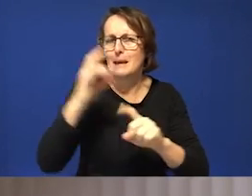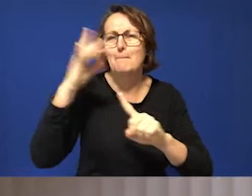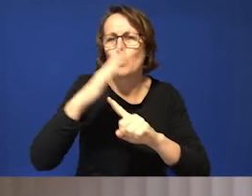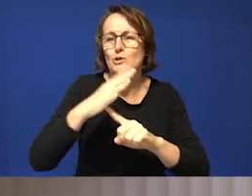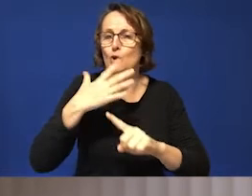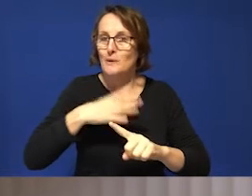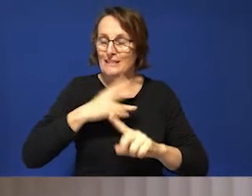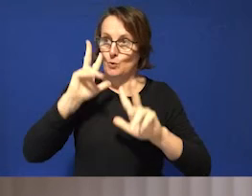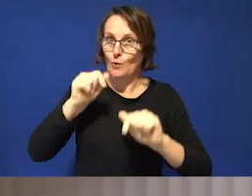that's a much bigger deal.